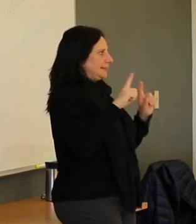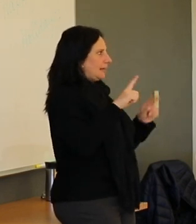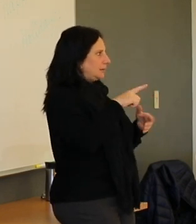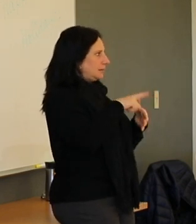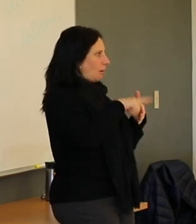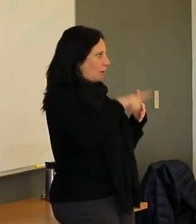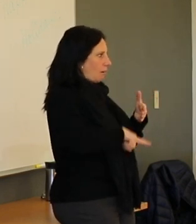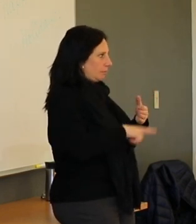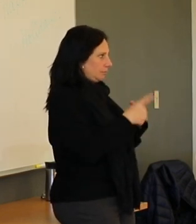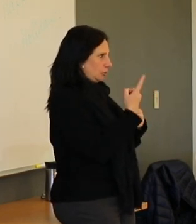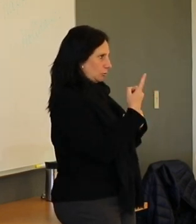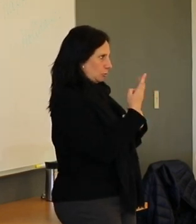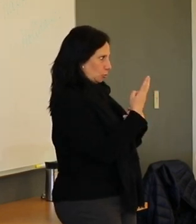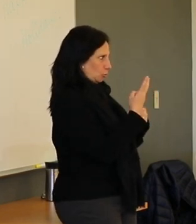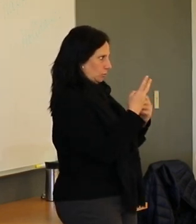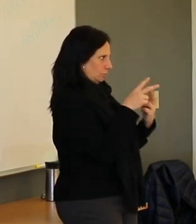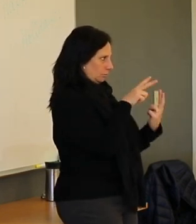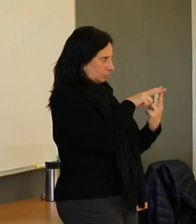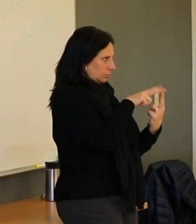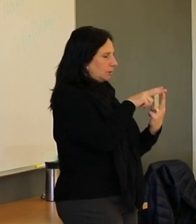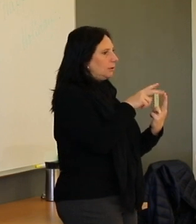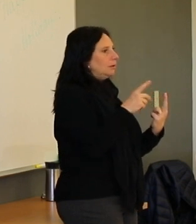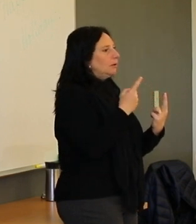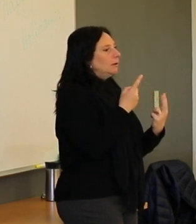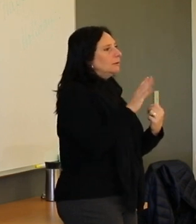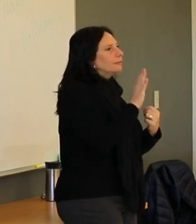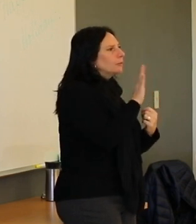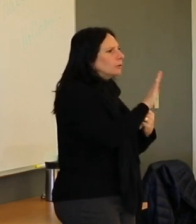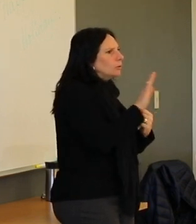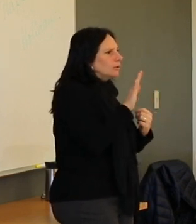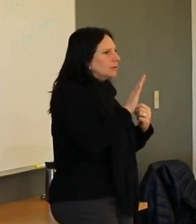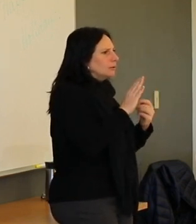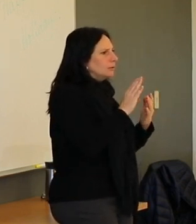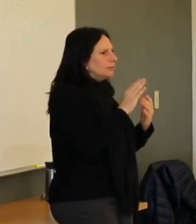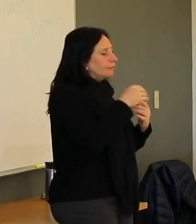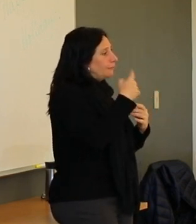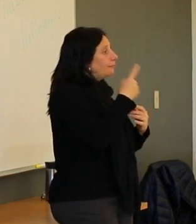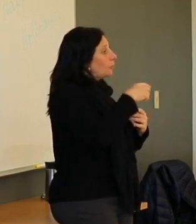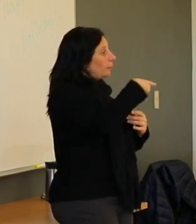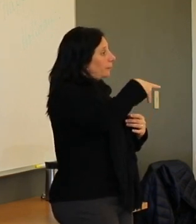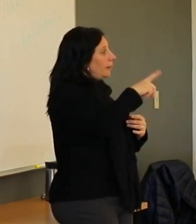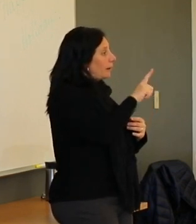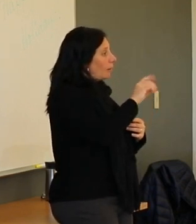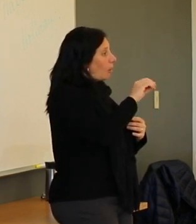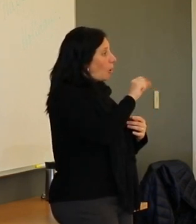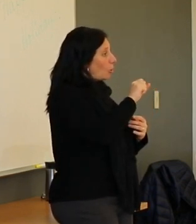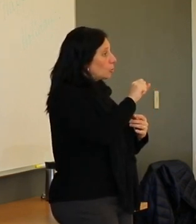for our assessment, like your, program learning outcomes. It's under learning.